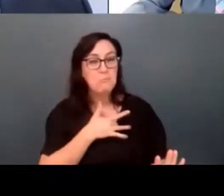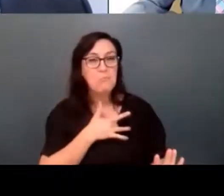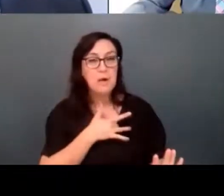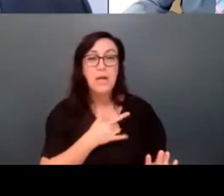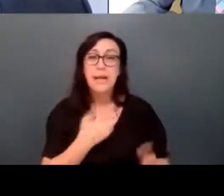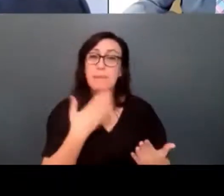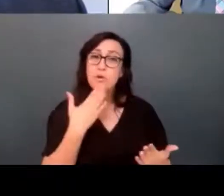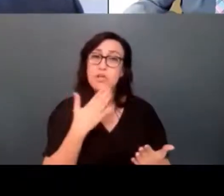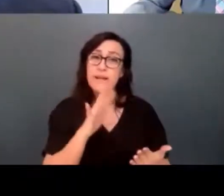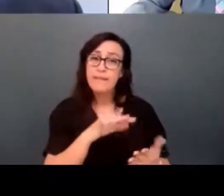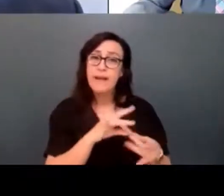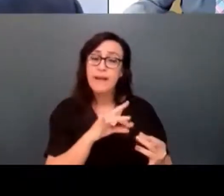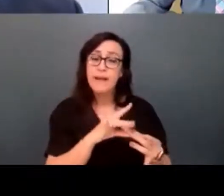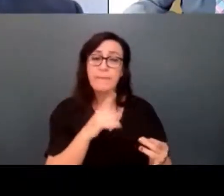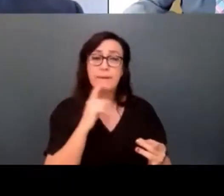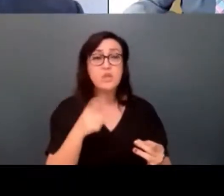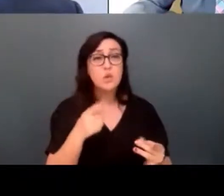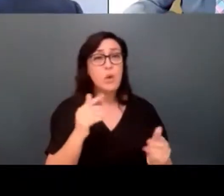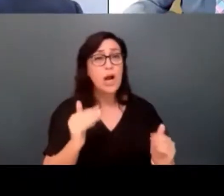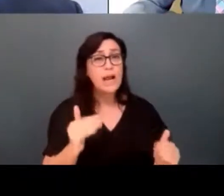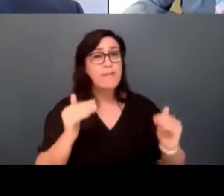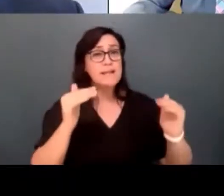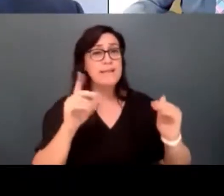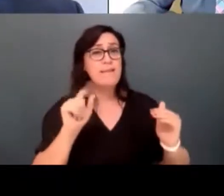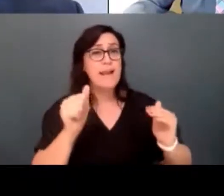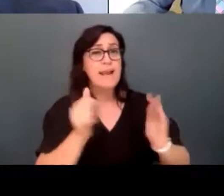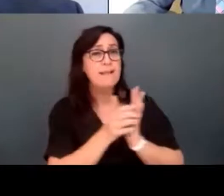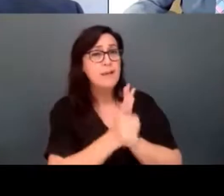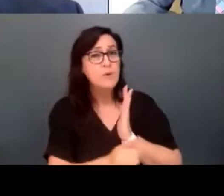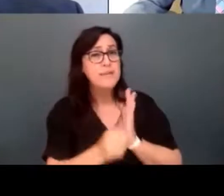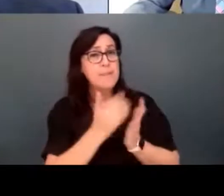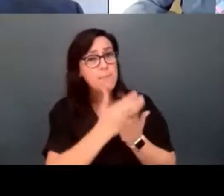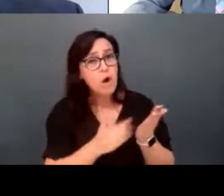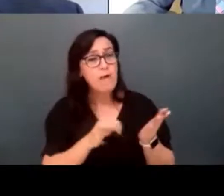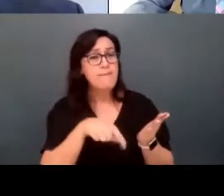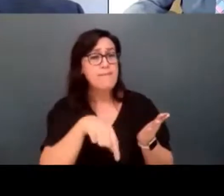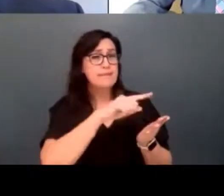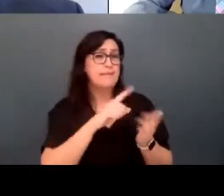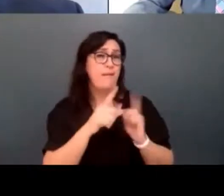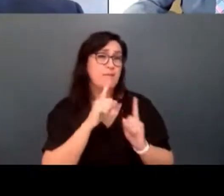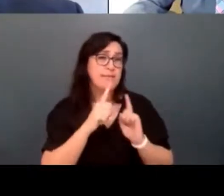are advancing the data literacy part of this conversation by bringing in those additional terms and questions